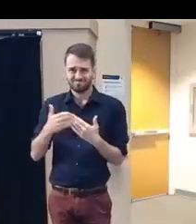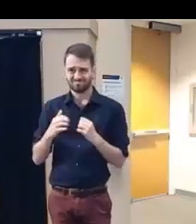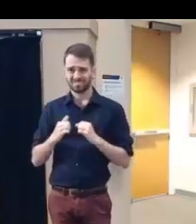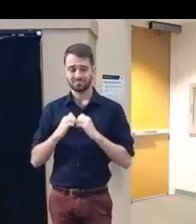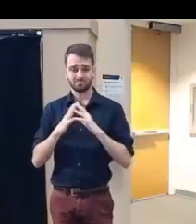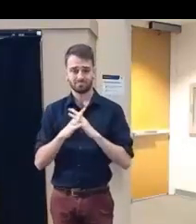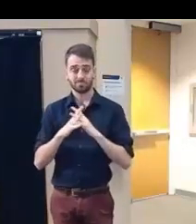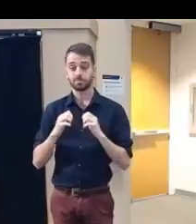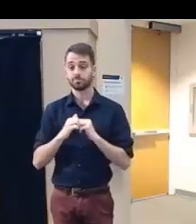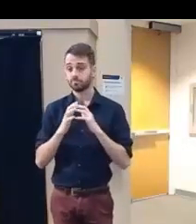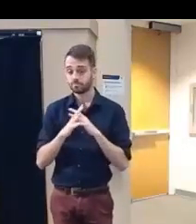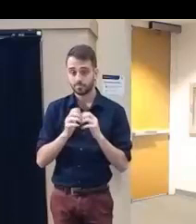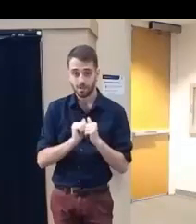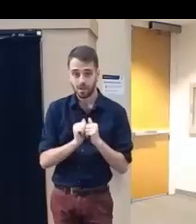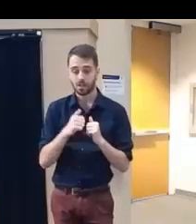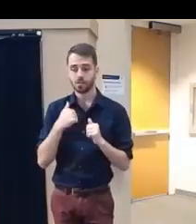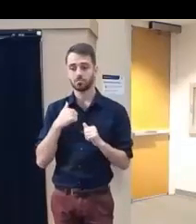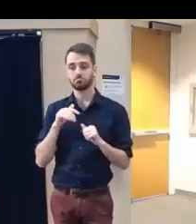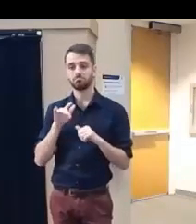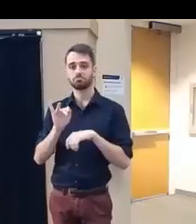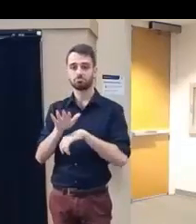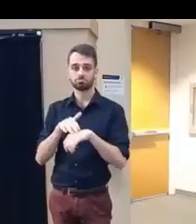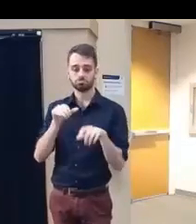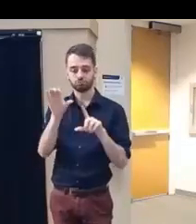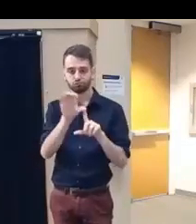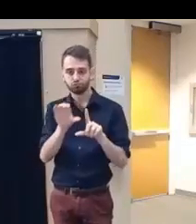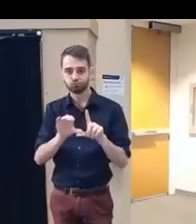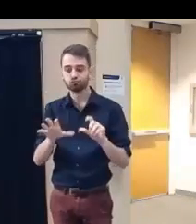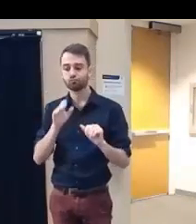um we use the breakout group function and what we've done recently is we've had our